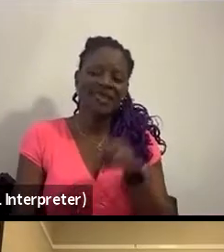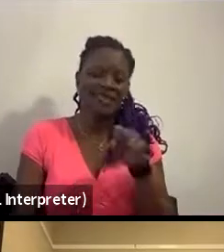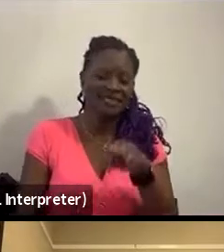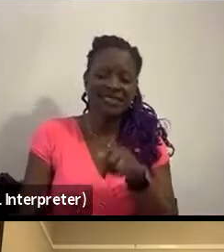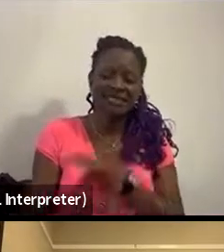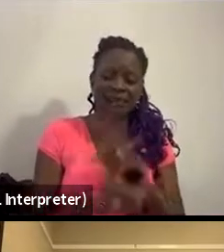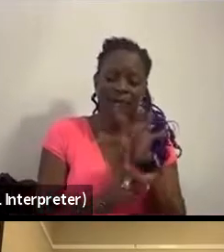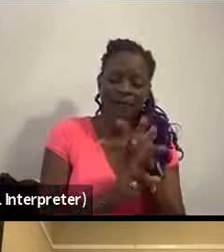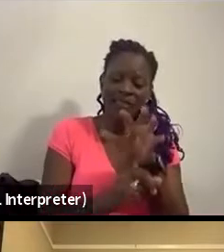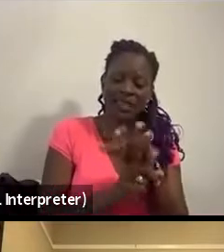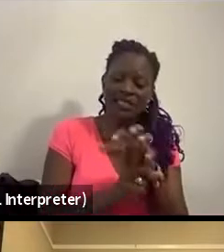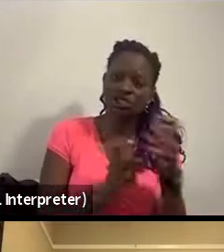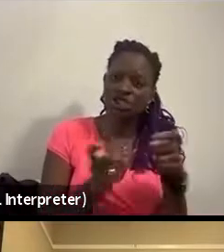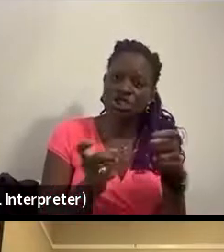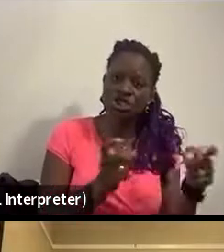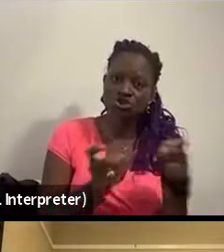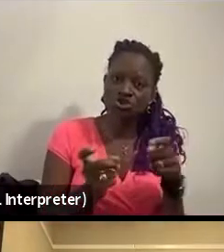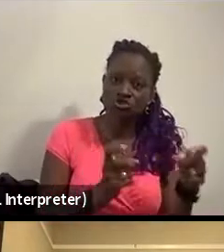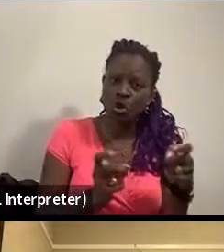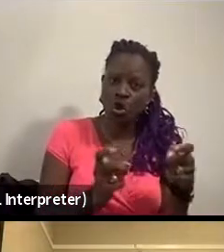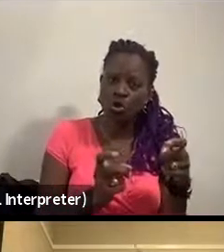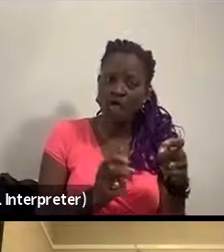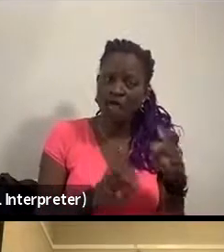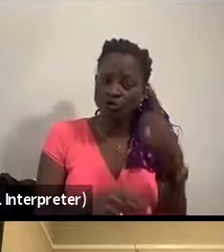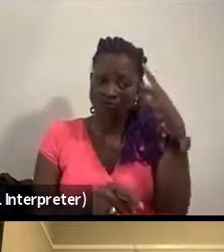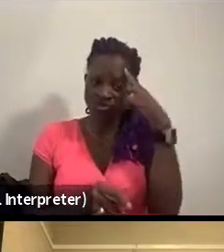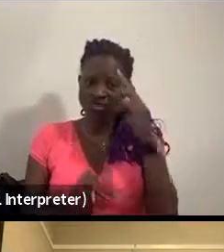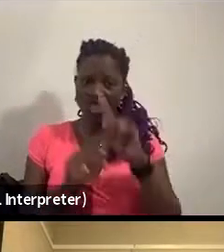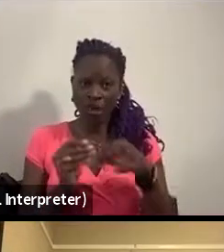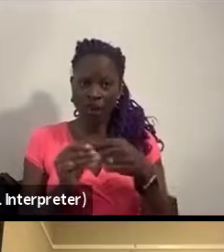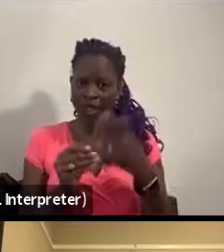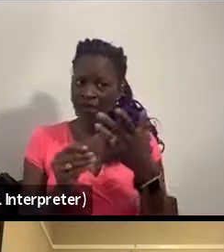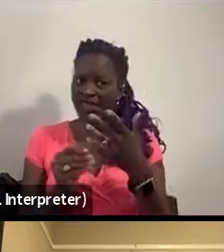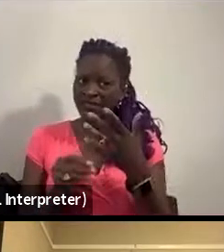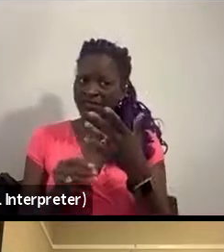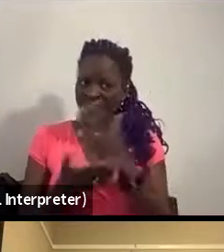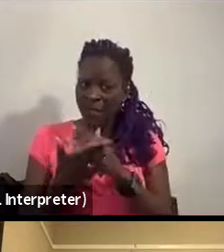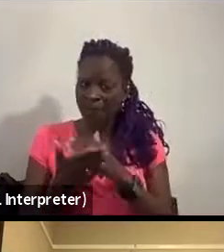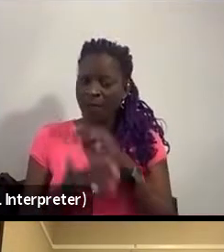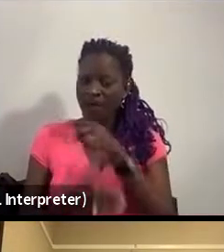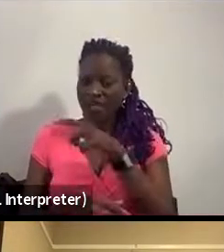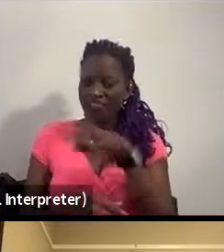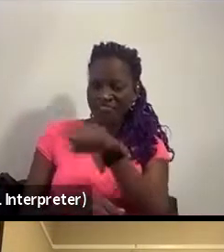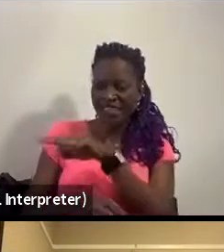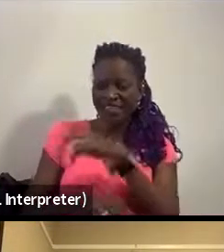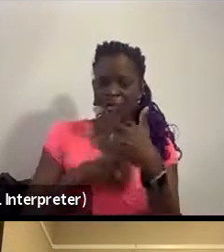communities that have been forcibly sterilized or by communities that have